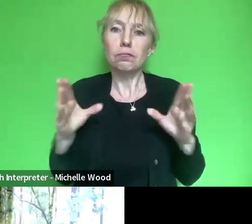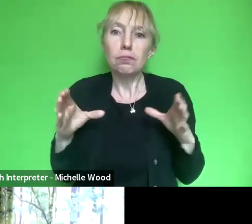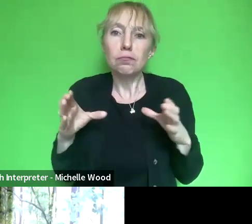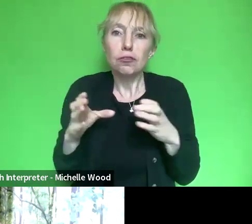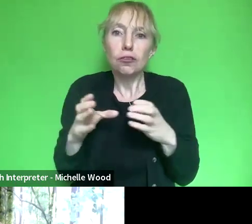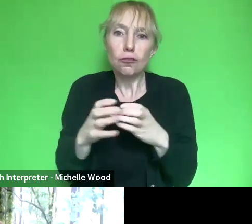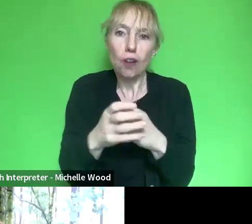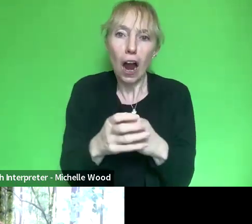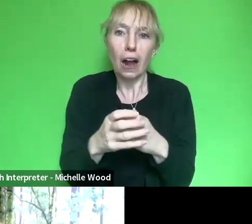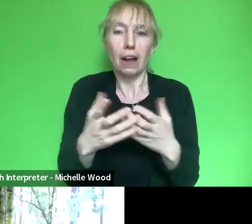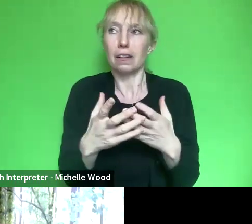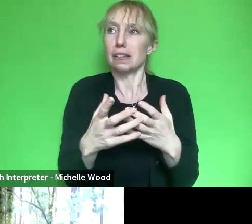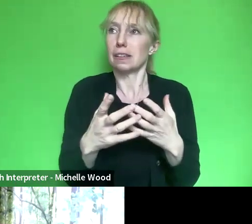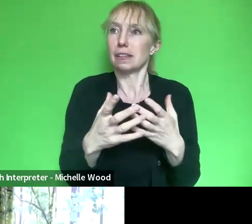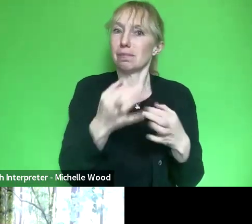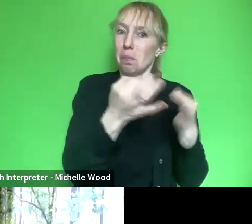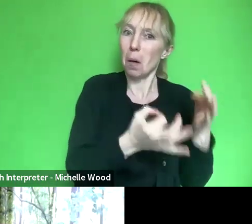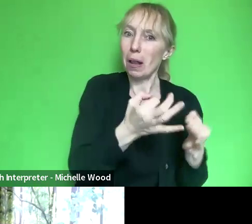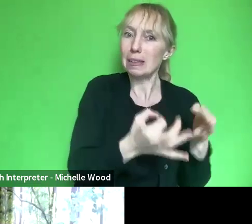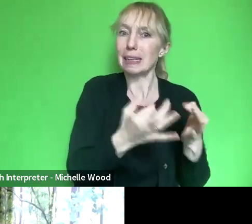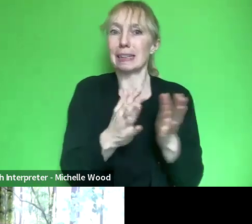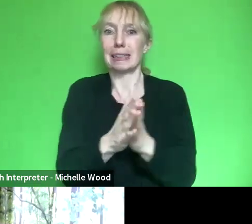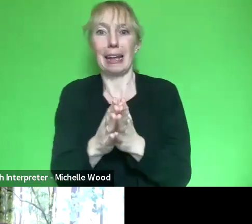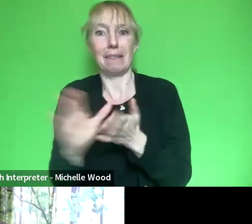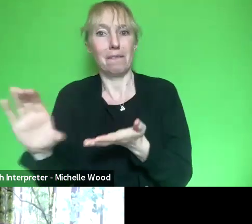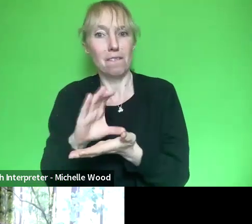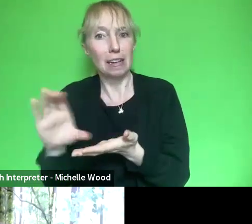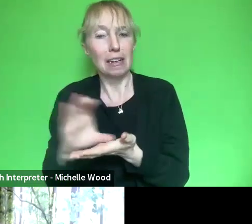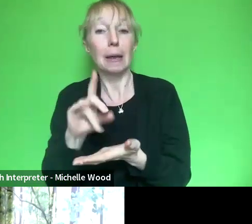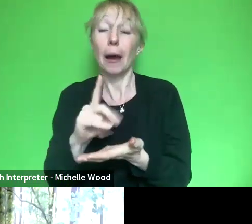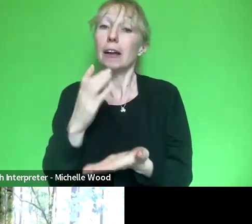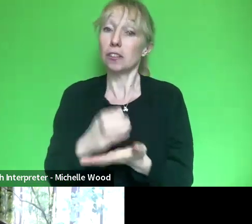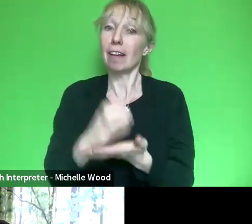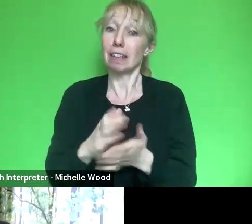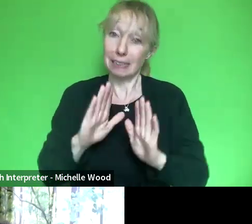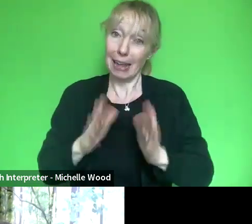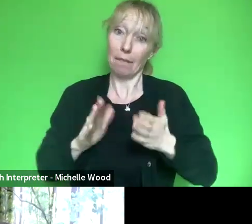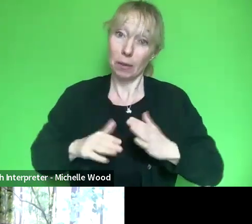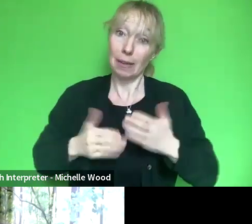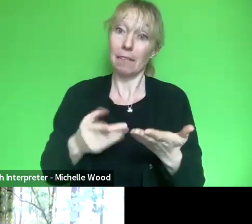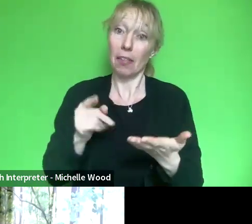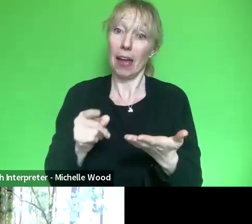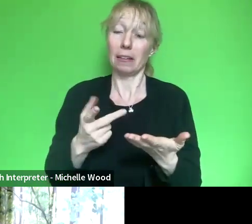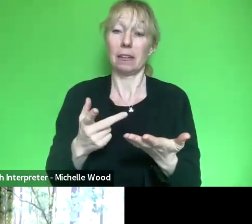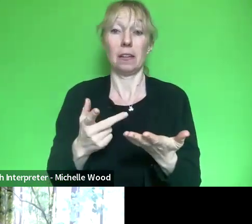and also funding but it is something that charities are still having to deliver. So, there is that definitely, that space within the